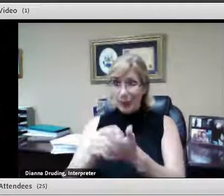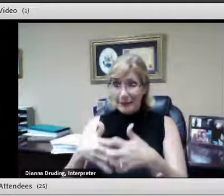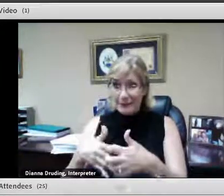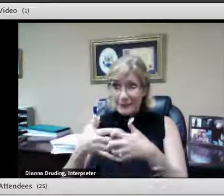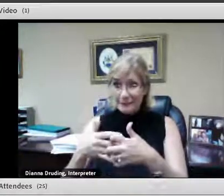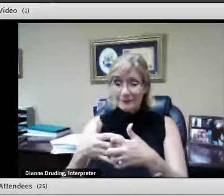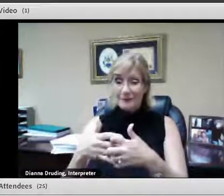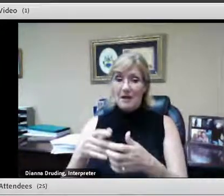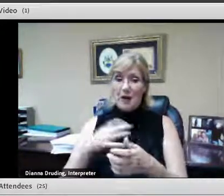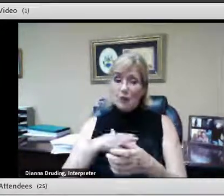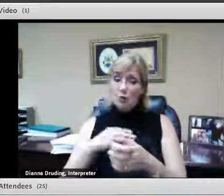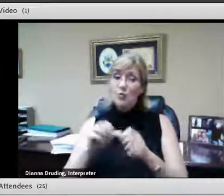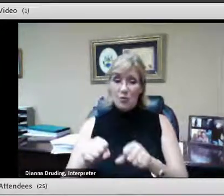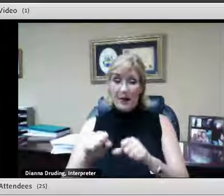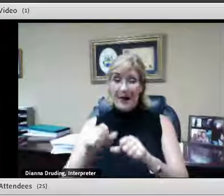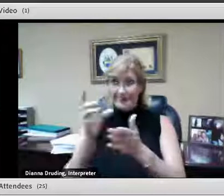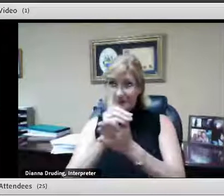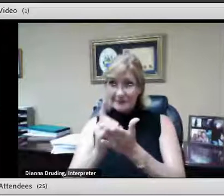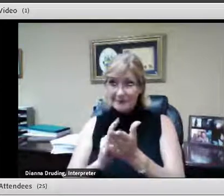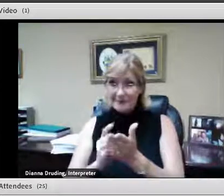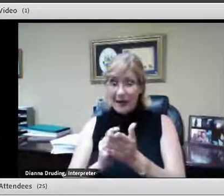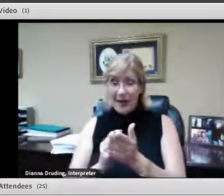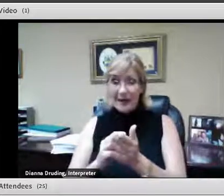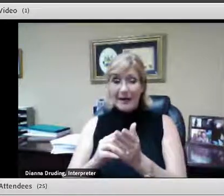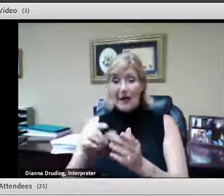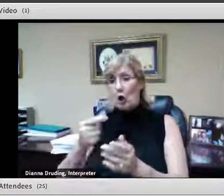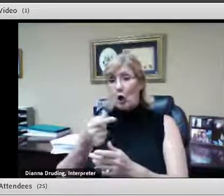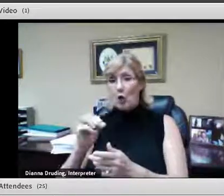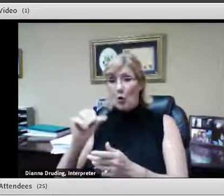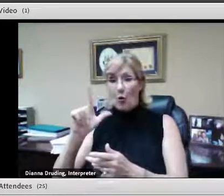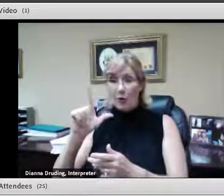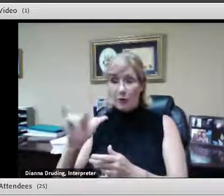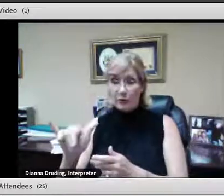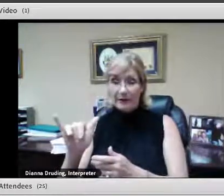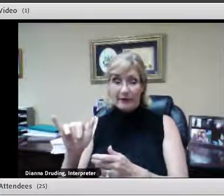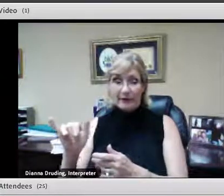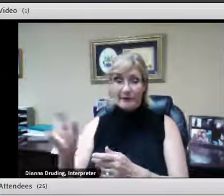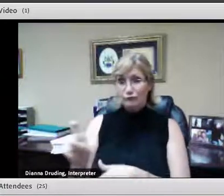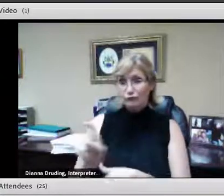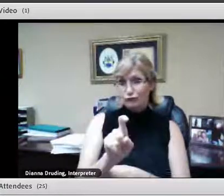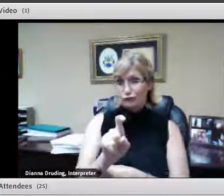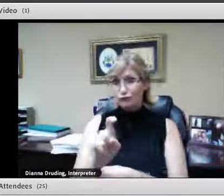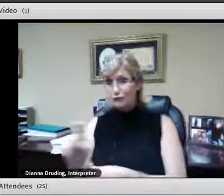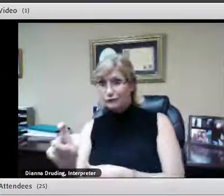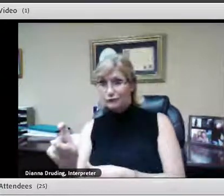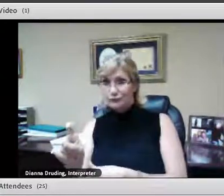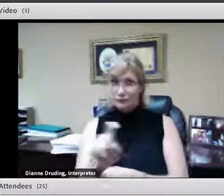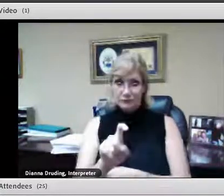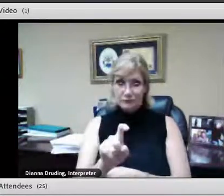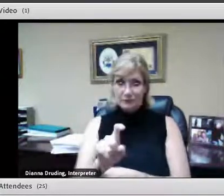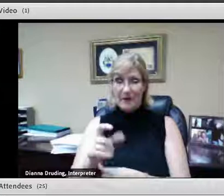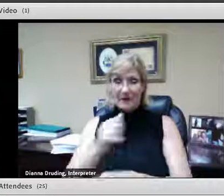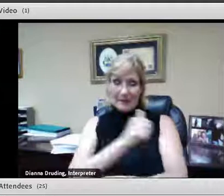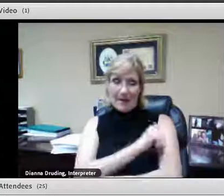And then we designed a little goalie that would slide back and forth using the power of littleBits there.